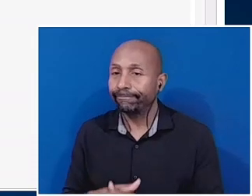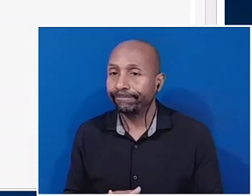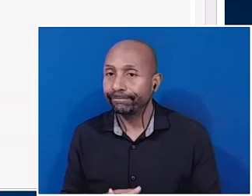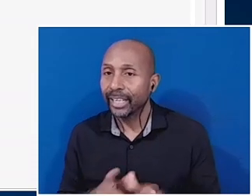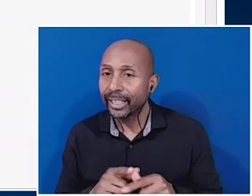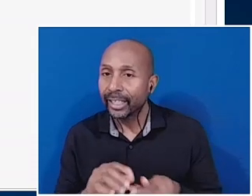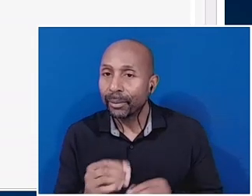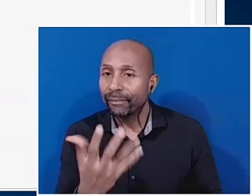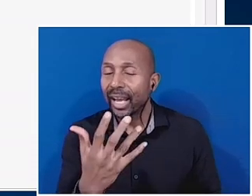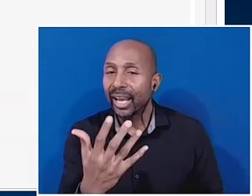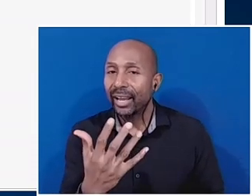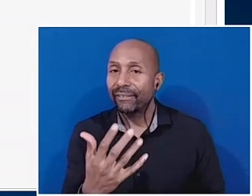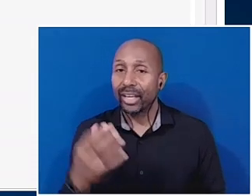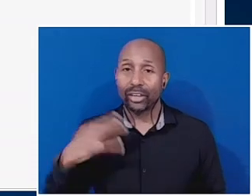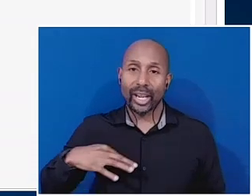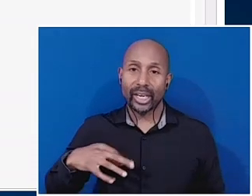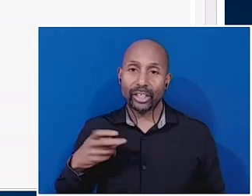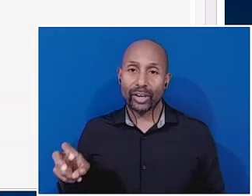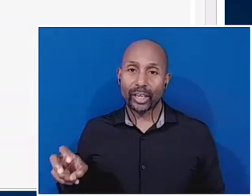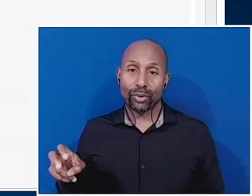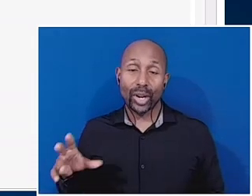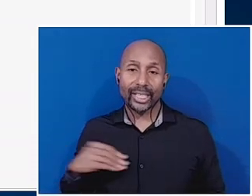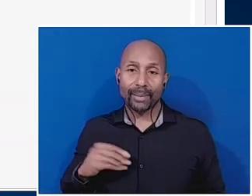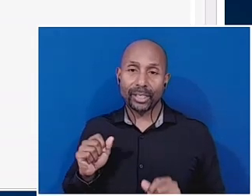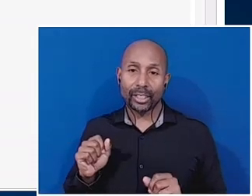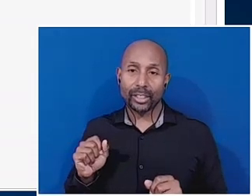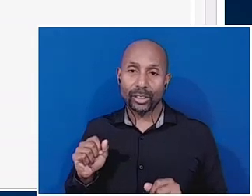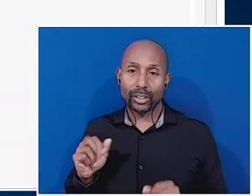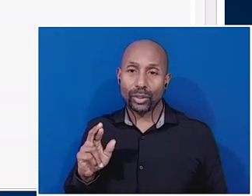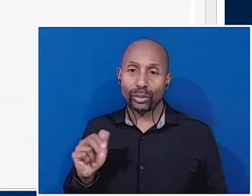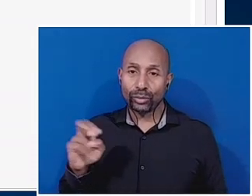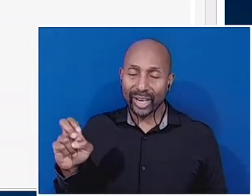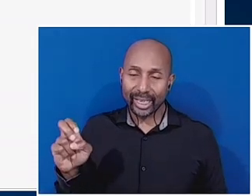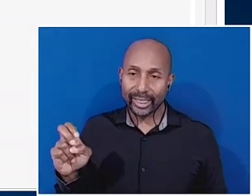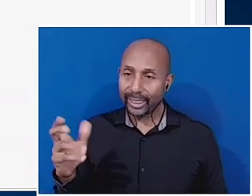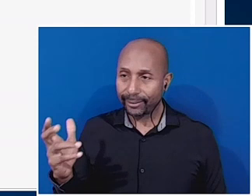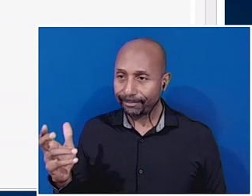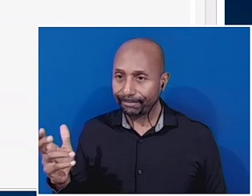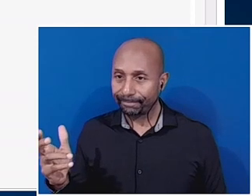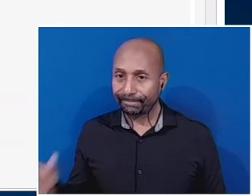acceptance rates given that, you know,